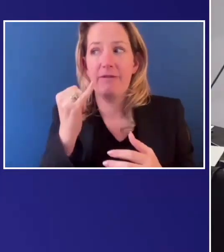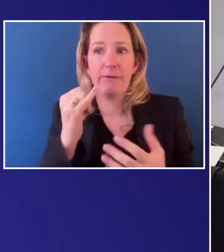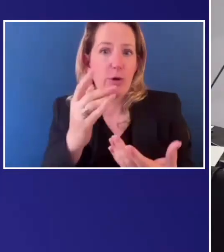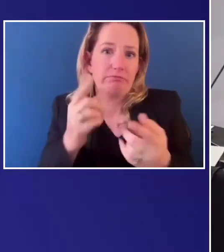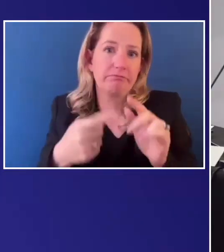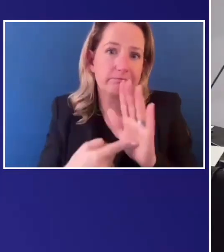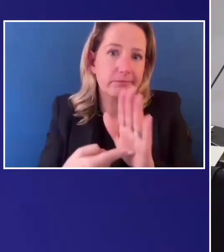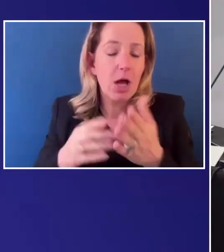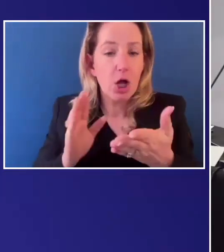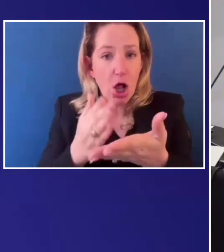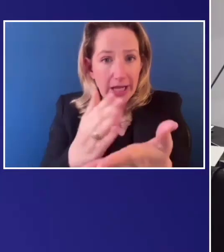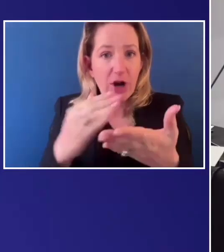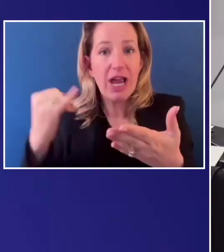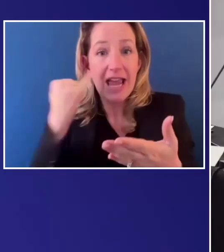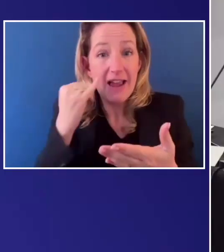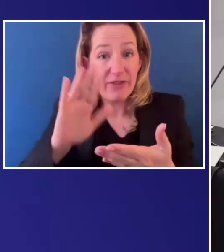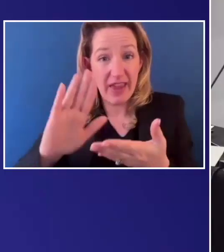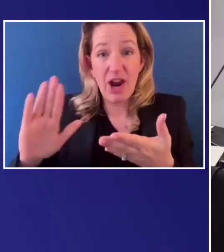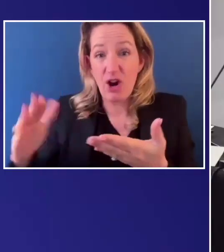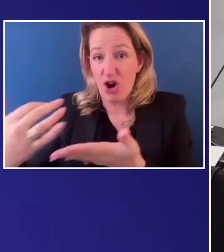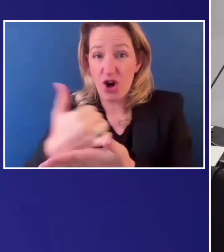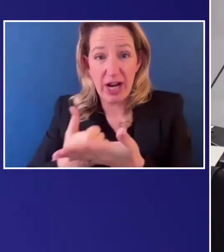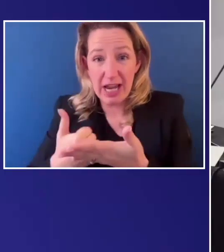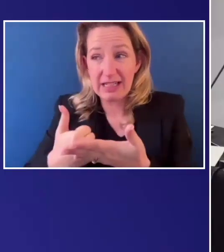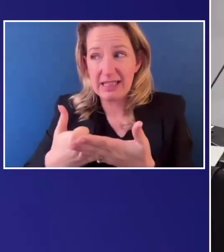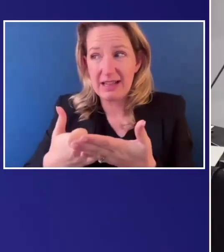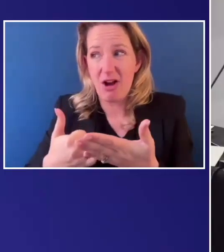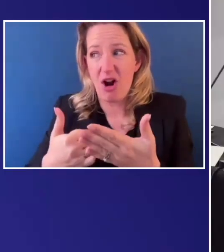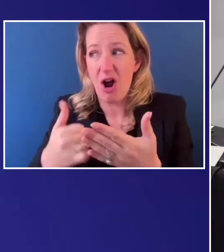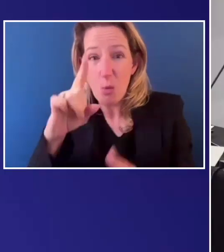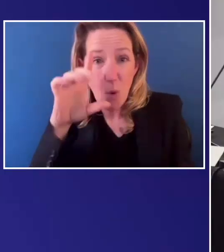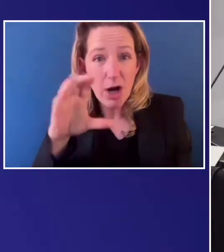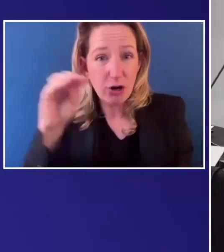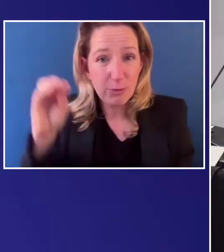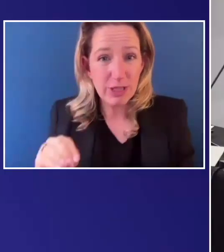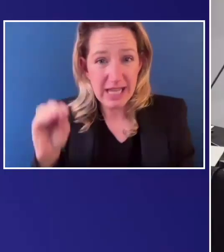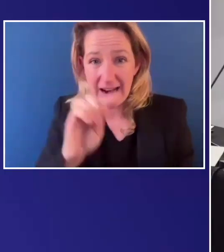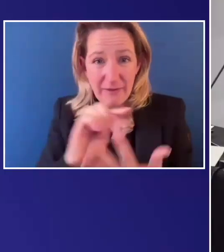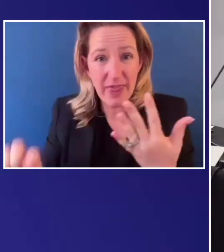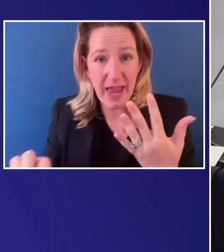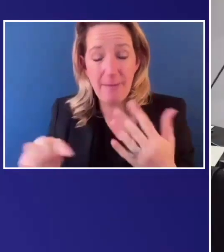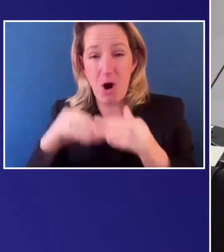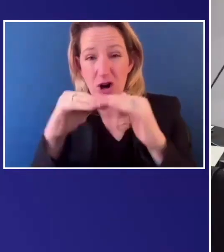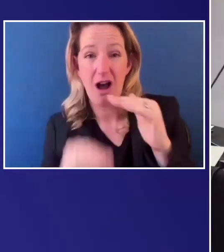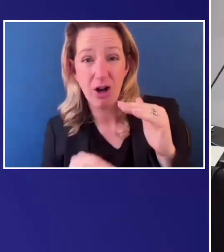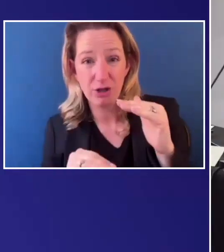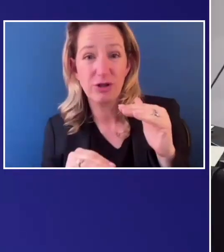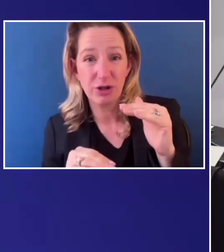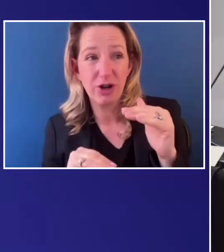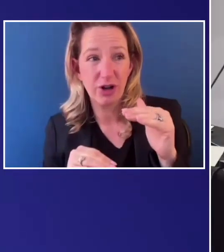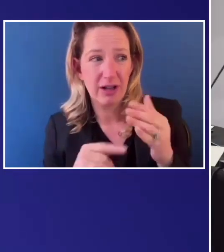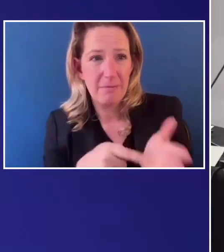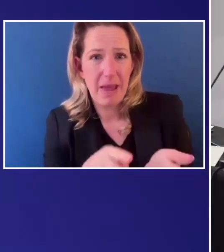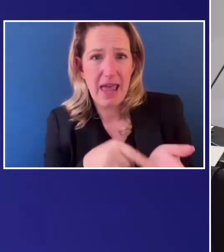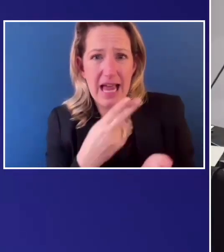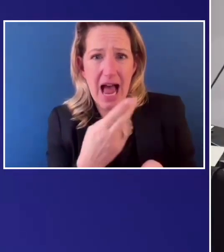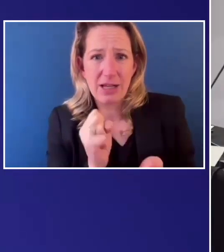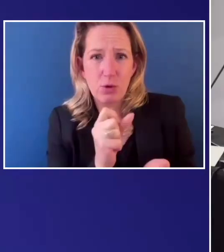graduate, I kind of view that this is kind of, you know, a nudge for those programs if they continue to want to have subsidized